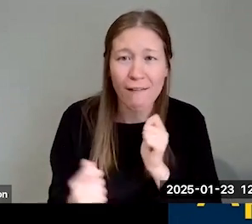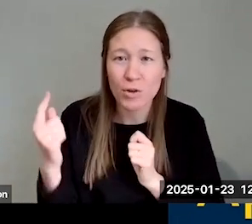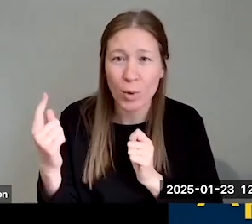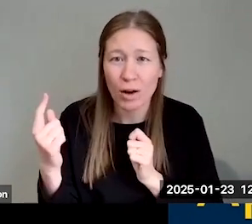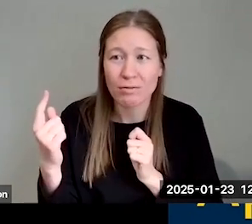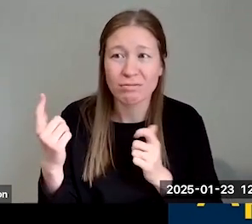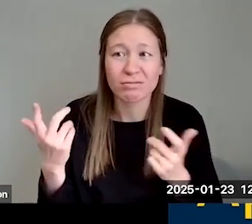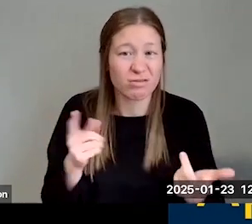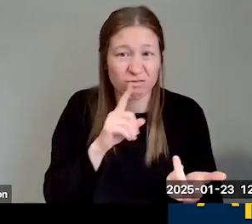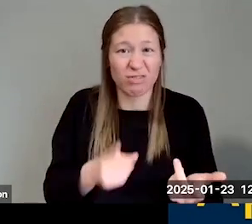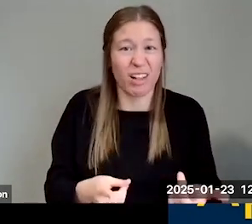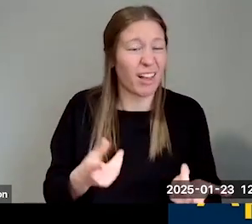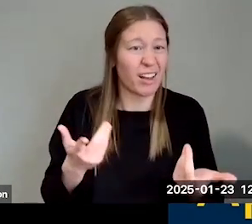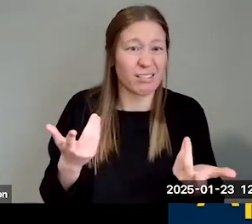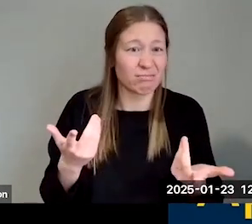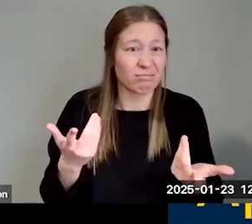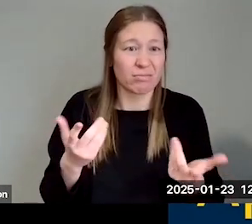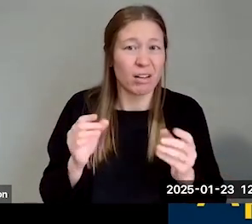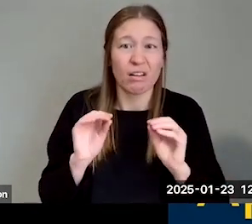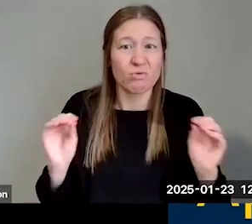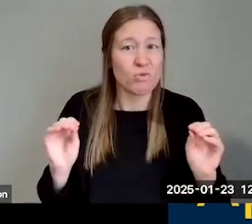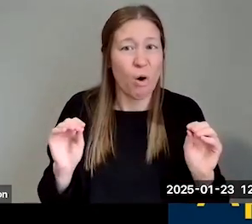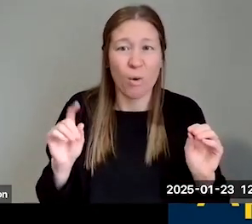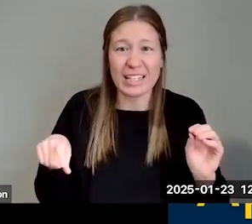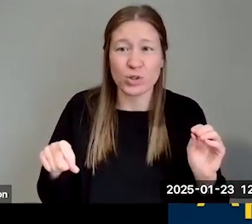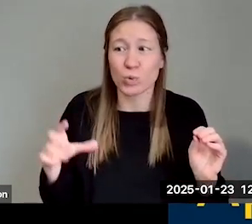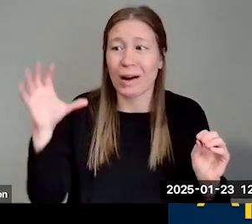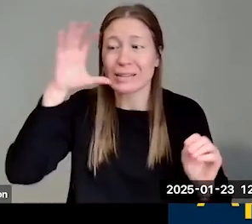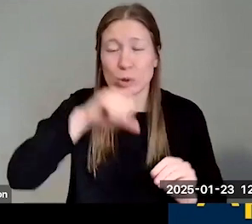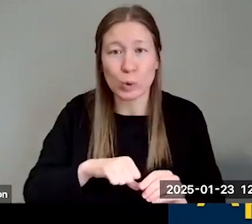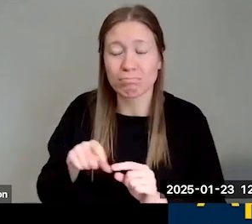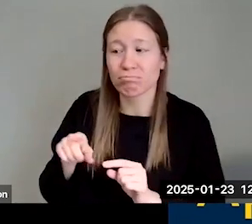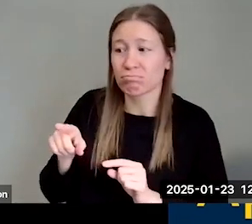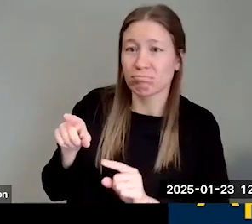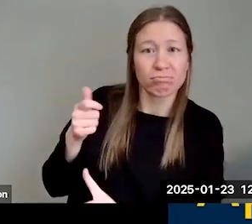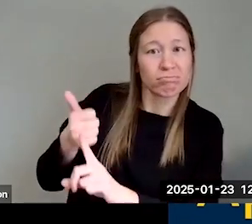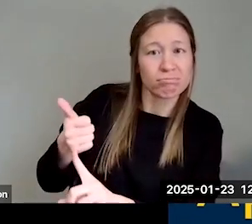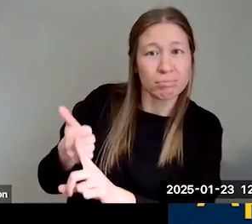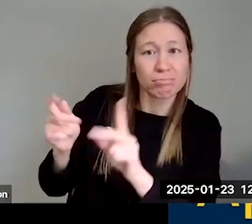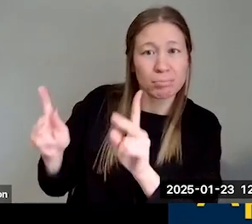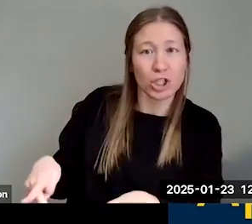there's no need to assume somebody with an apparent disability needs an accommodation,